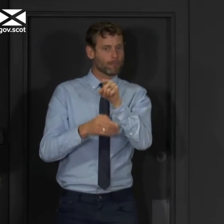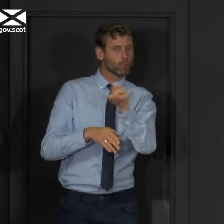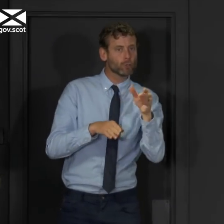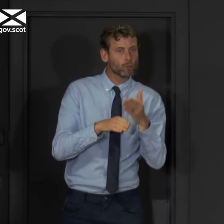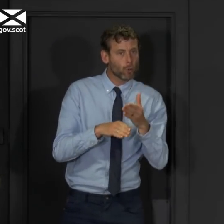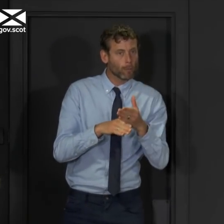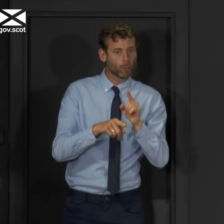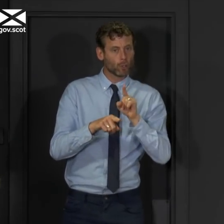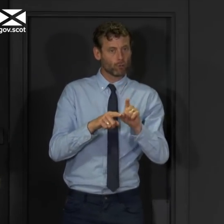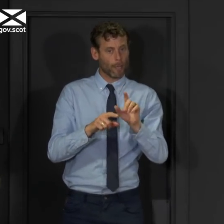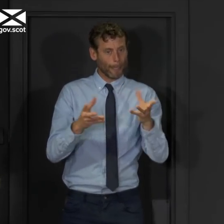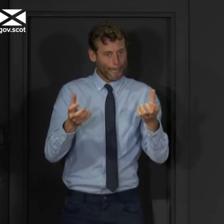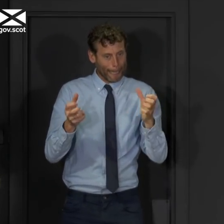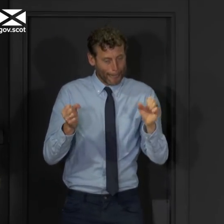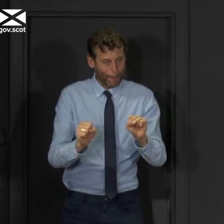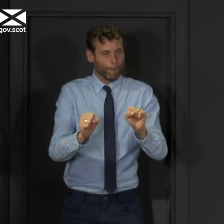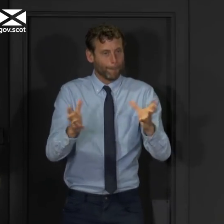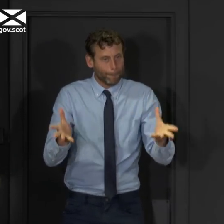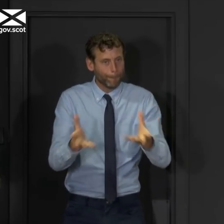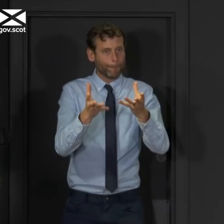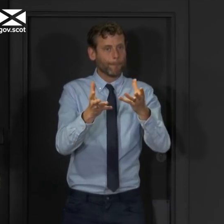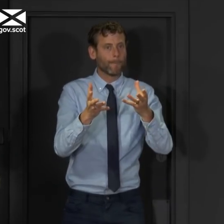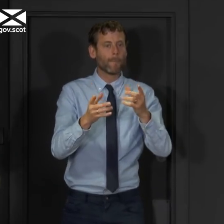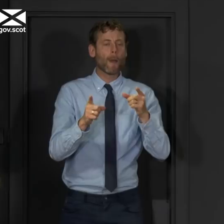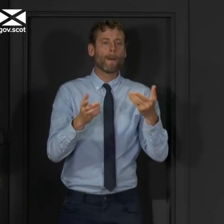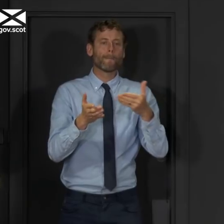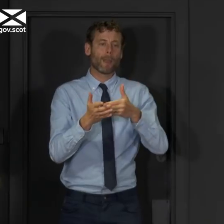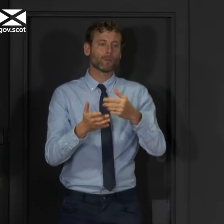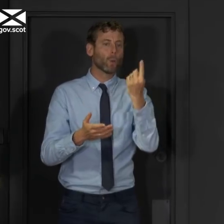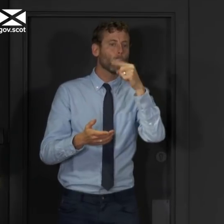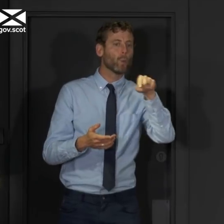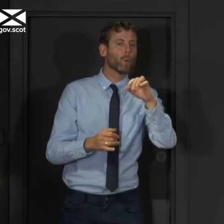within that protecting the groups we know are likely to be most seriously affected.